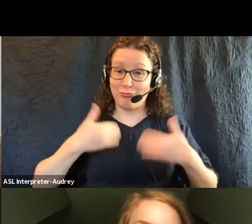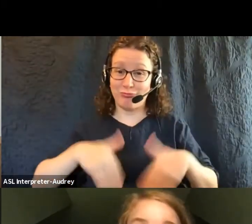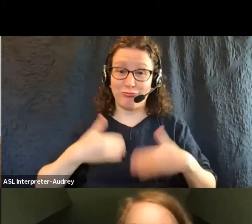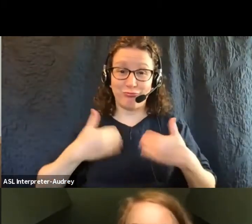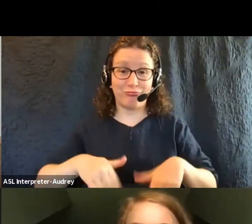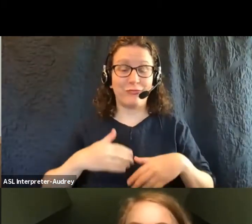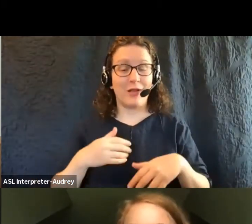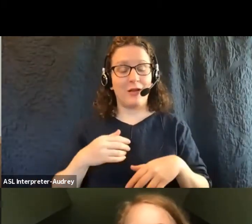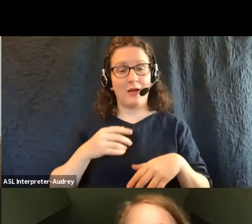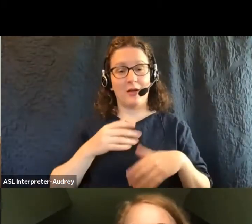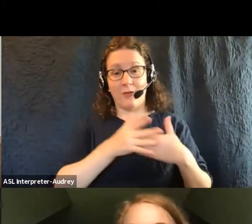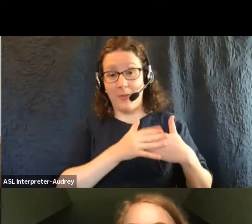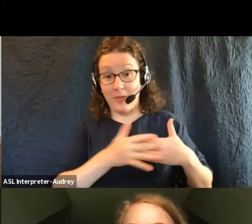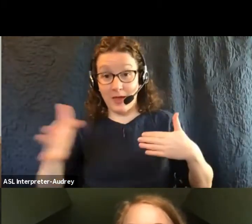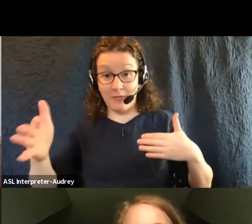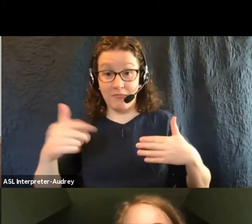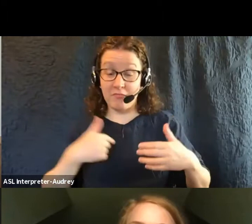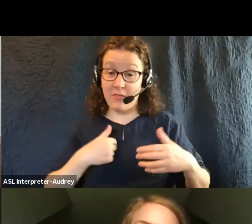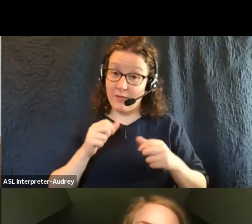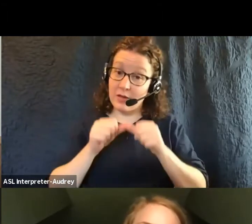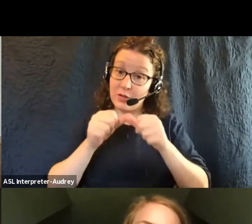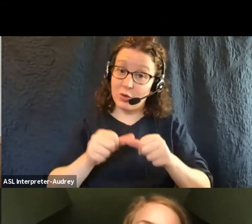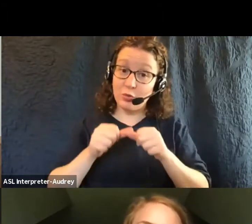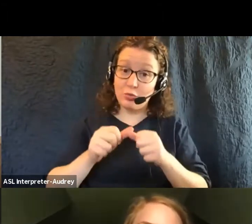continued to travel throughout different parts of Europe.